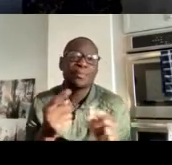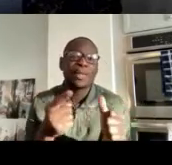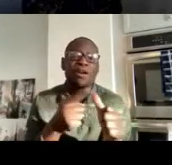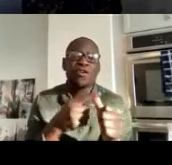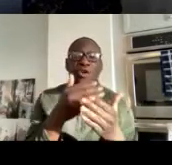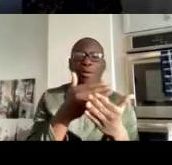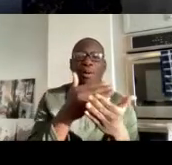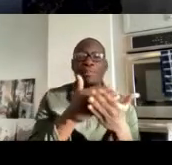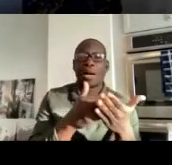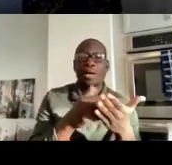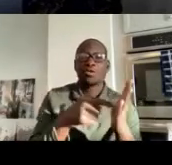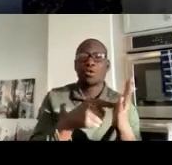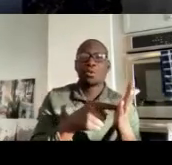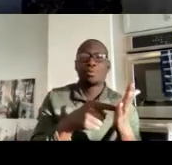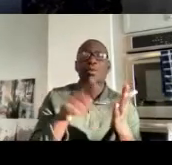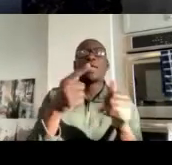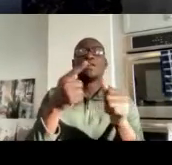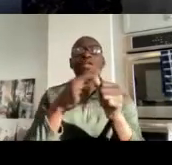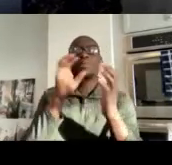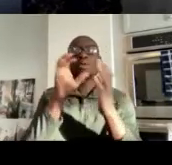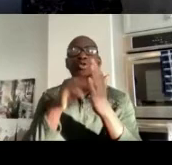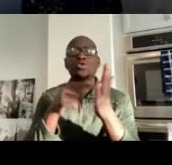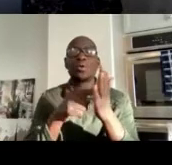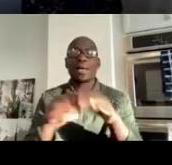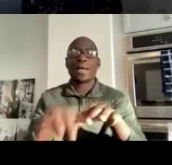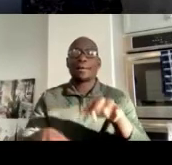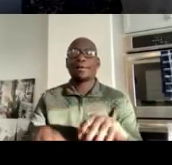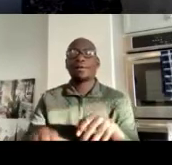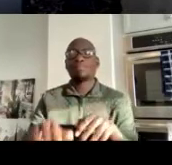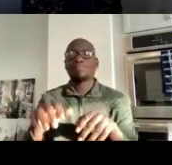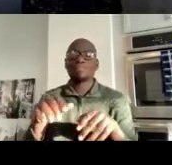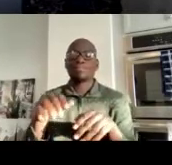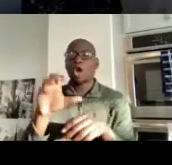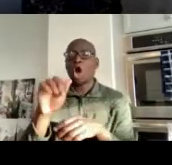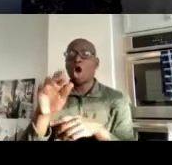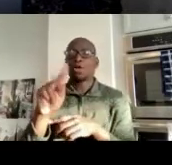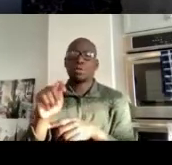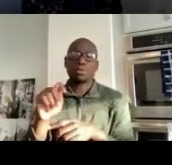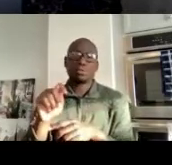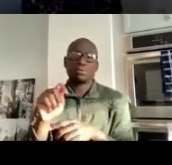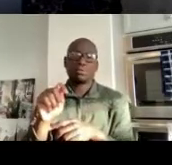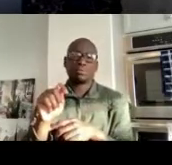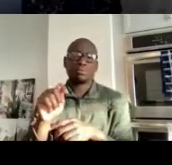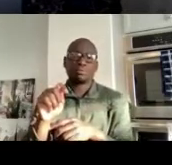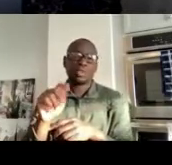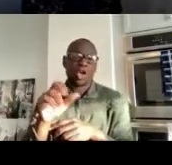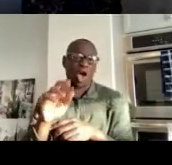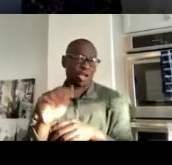The pictures may be self explanatory but the first picture shows a CART device.